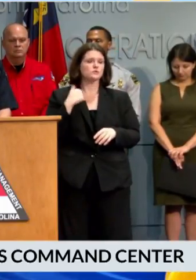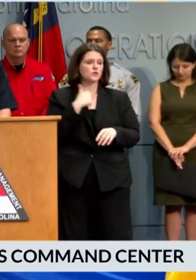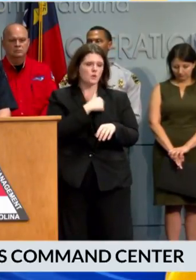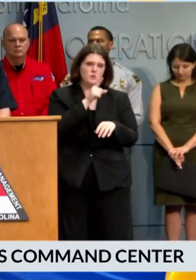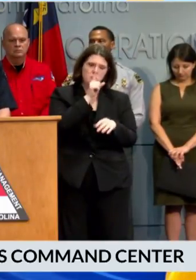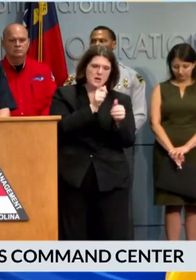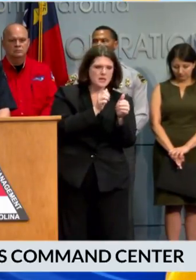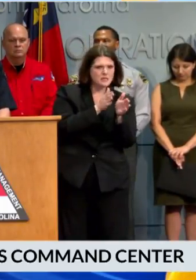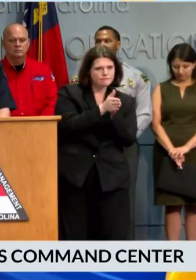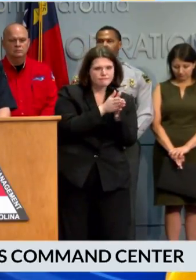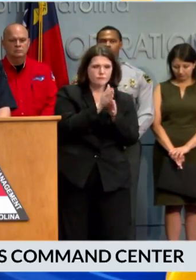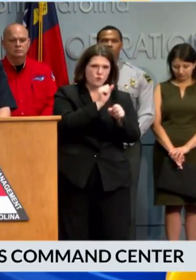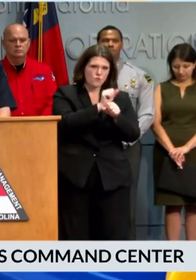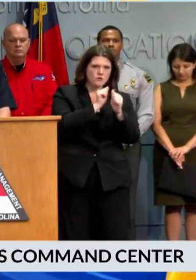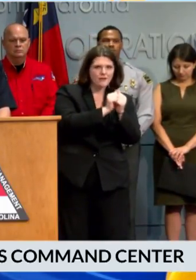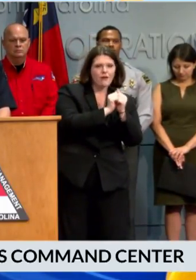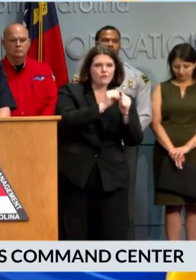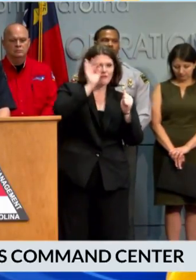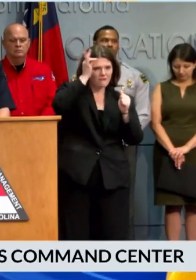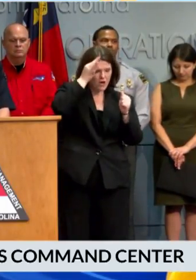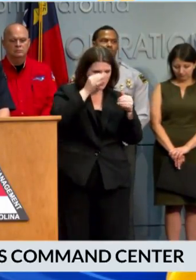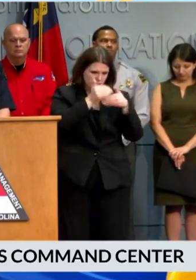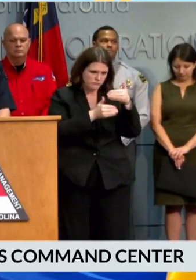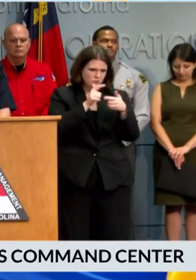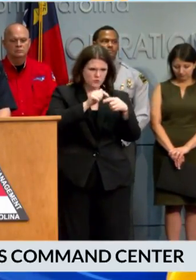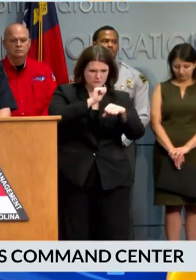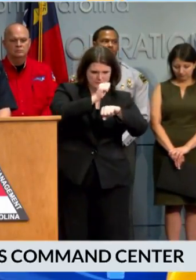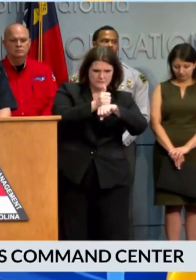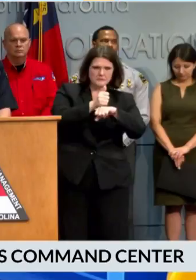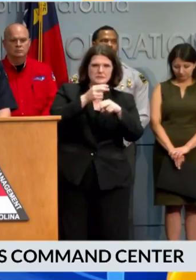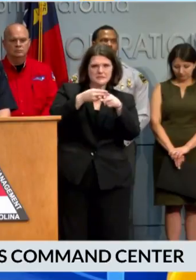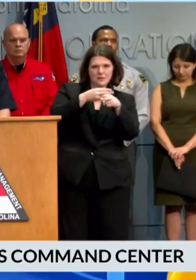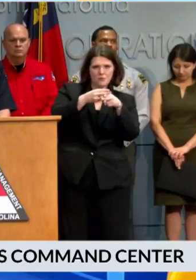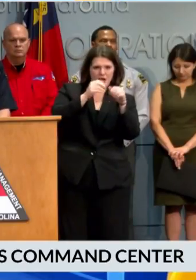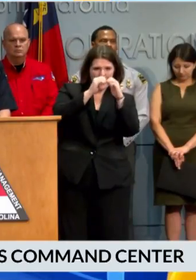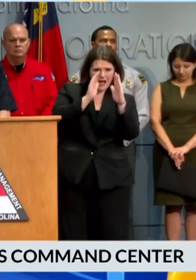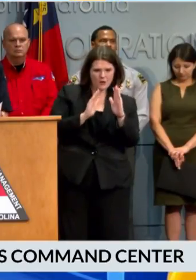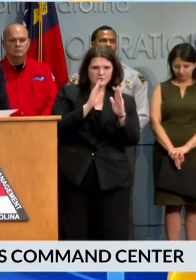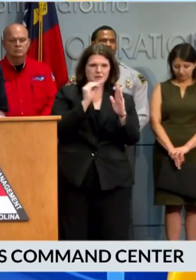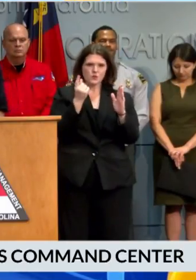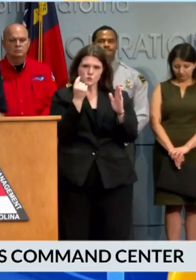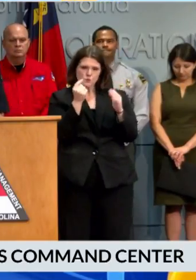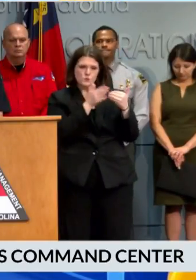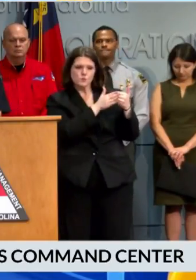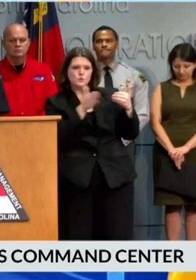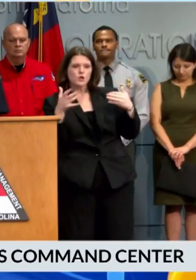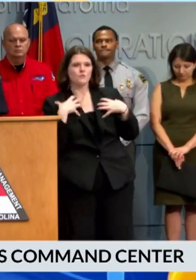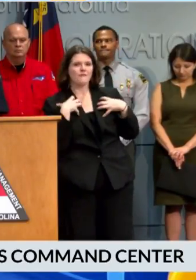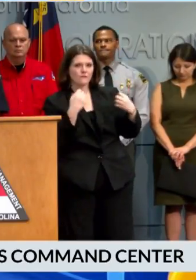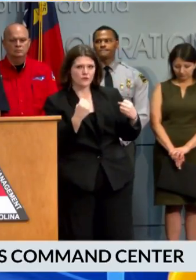PRIORITY, AND WE ARE ENGAGED IN MASS SHELTERING OPERATIONS WITH APPROXIMATELY 10,000 SHELTER OCCUPANTS. WE ARE WORKING AGGRESSIVELY